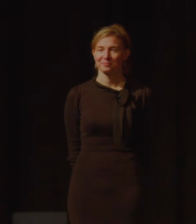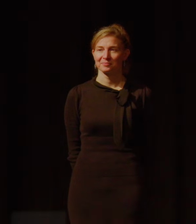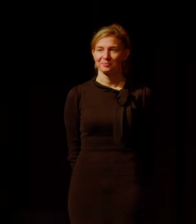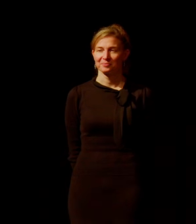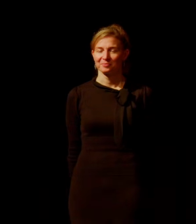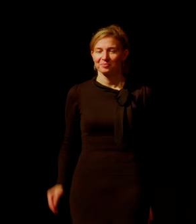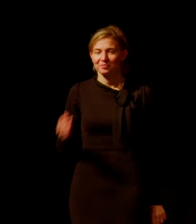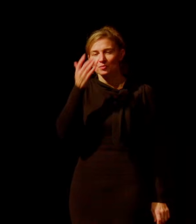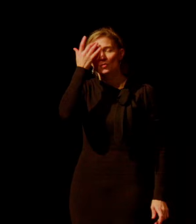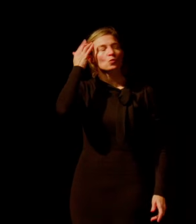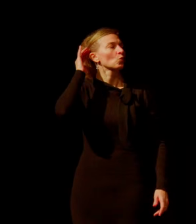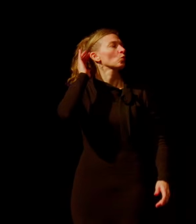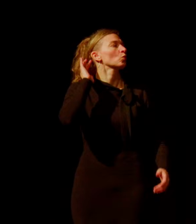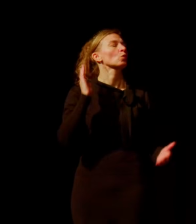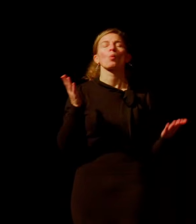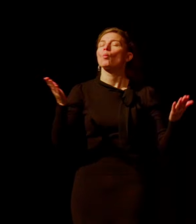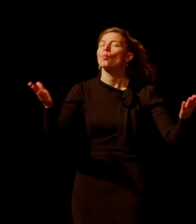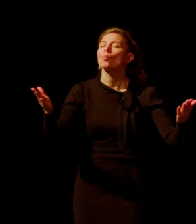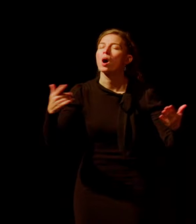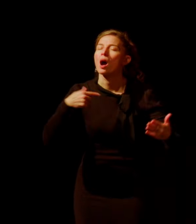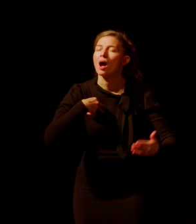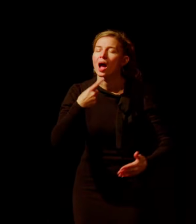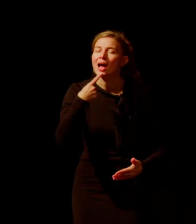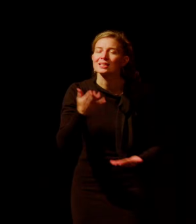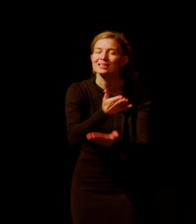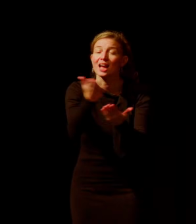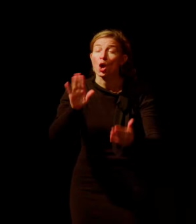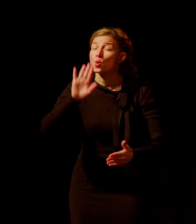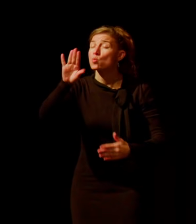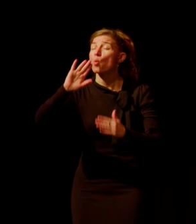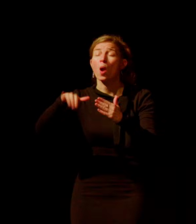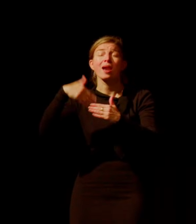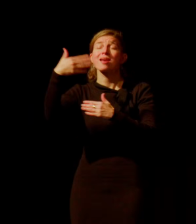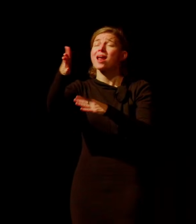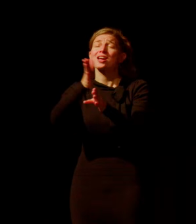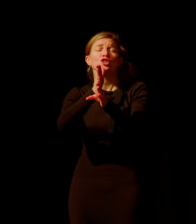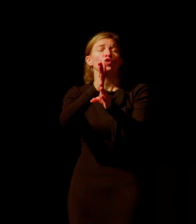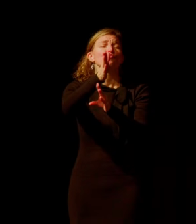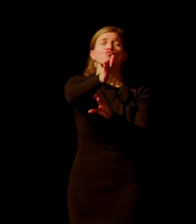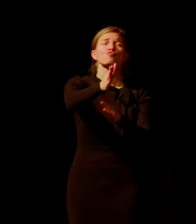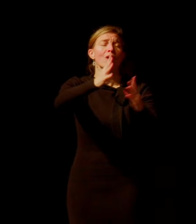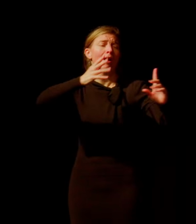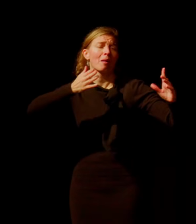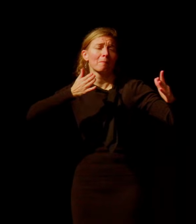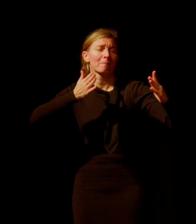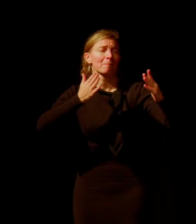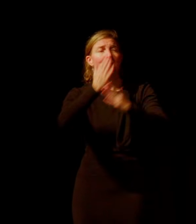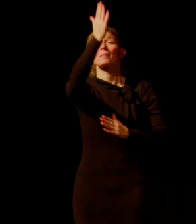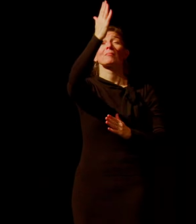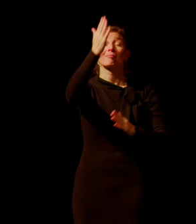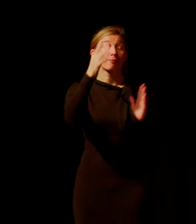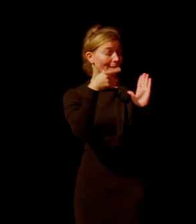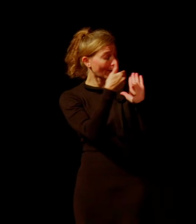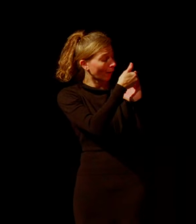What if I tell you the key to your next career breakthrough isn’t hidden in your qualification or skill set?